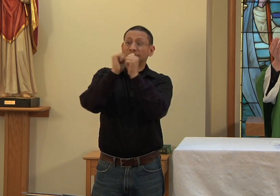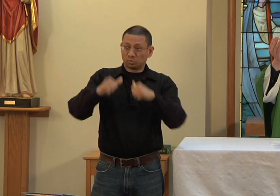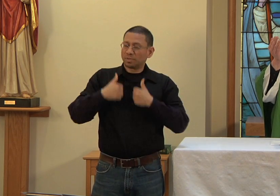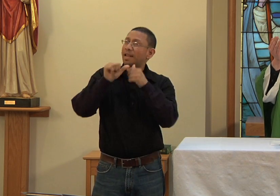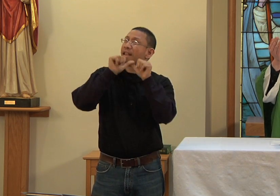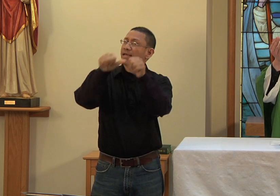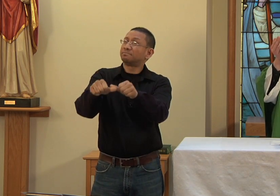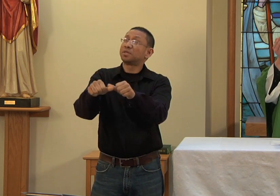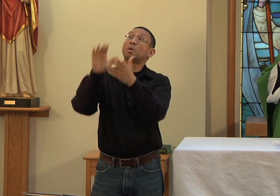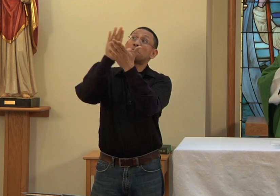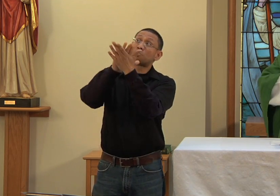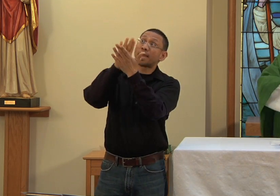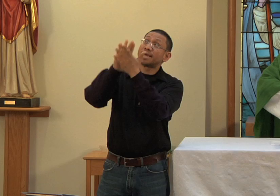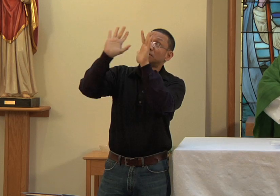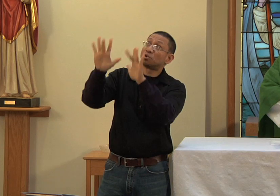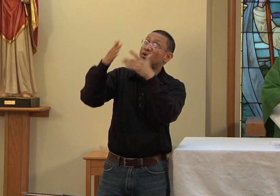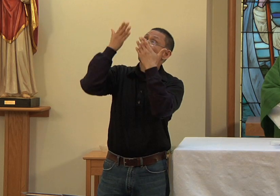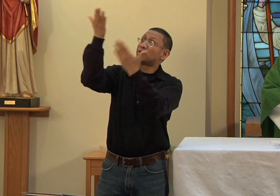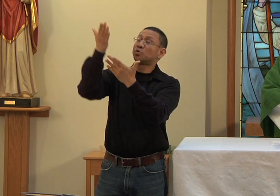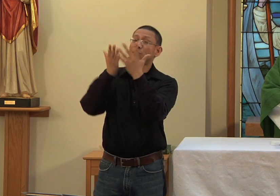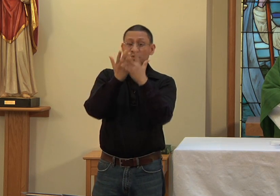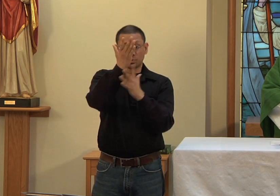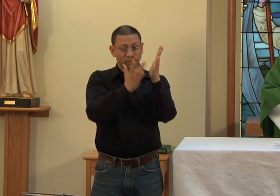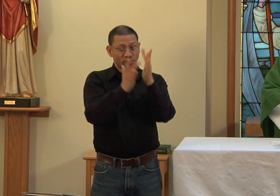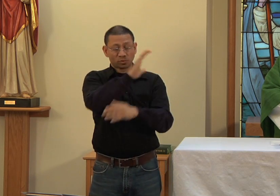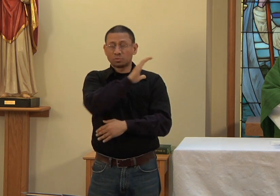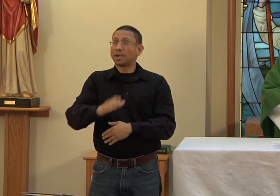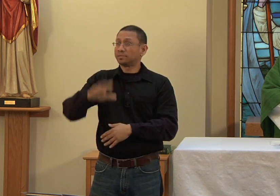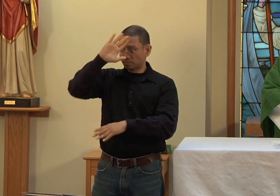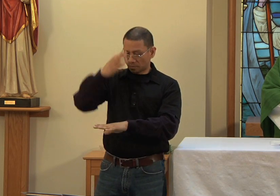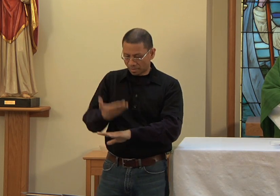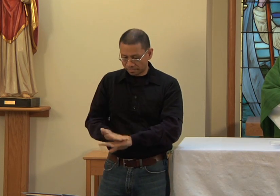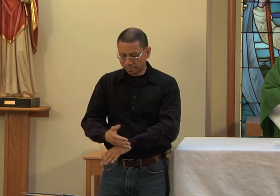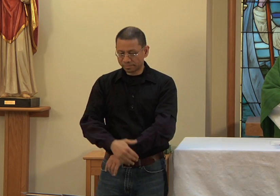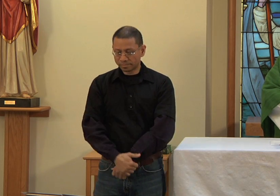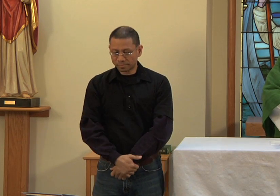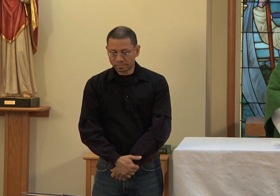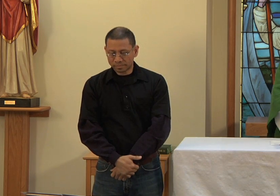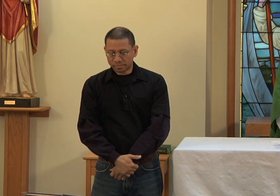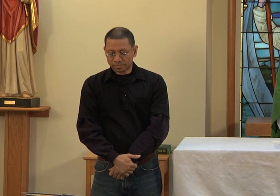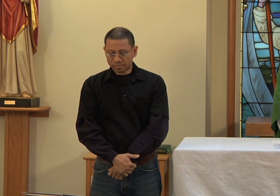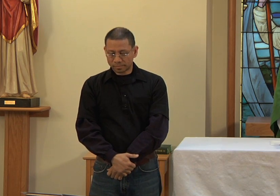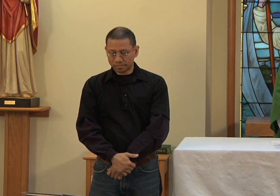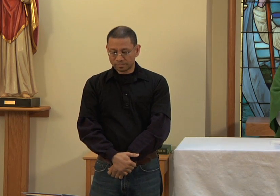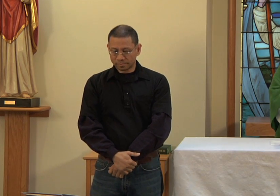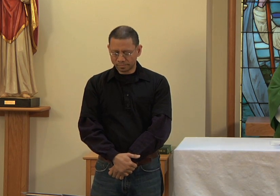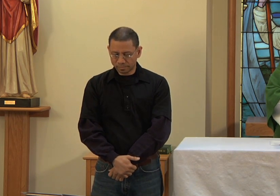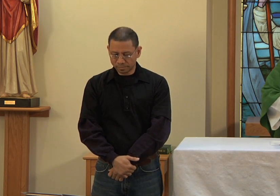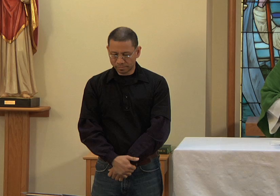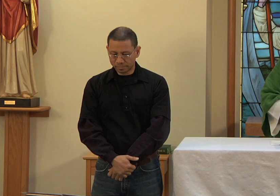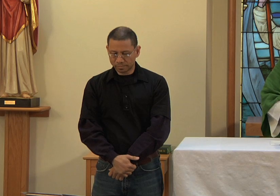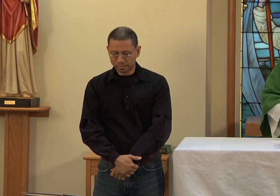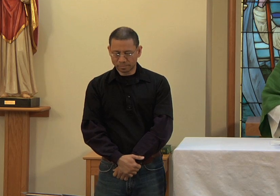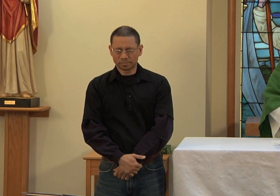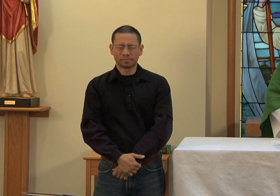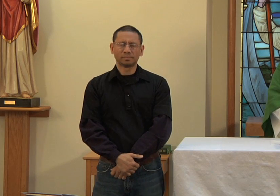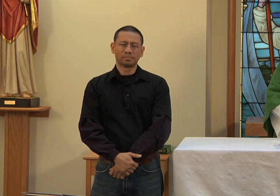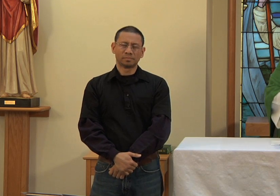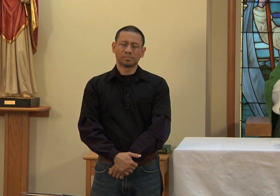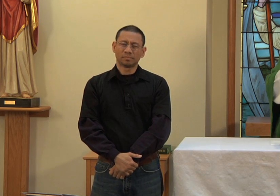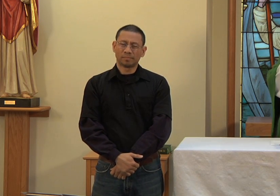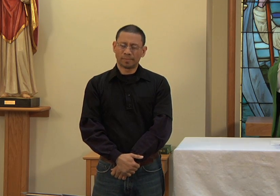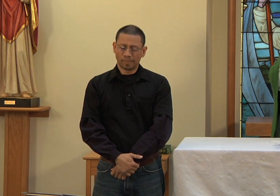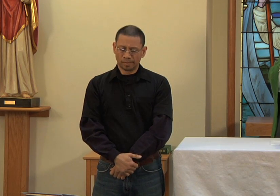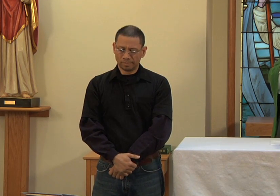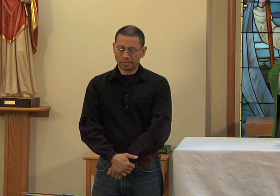glorify you through your Son, Jesus Christ.